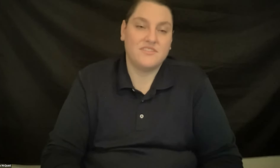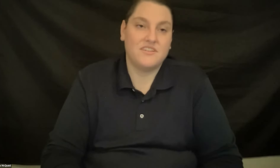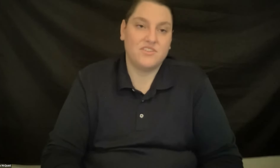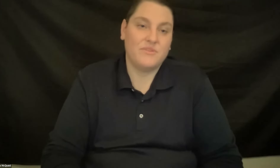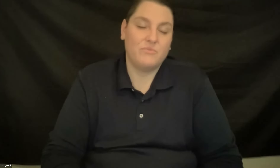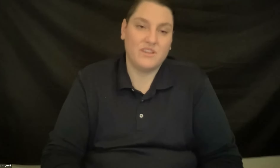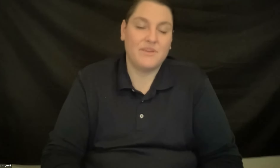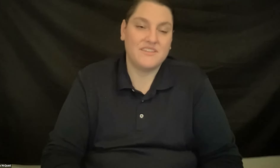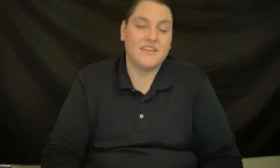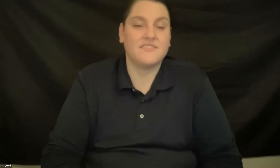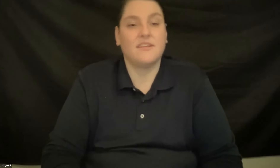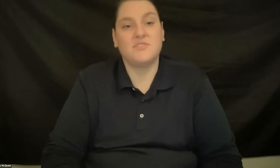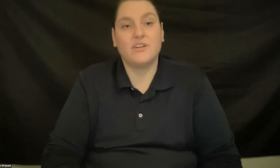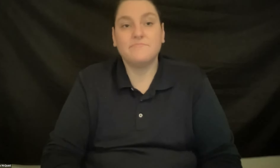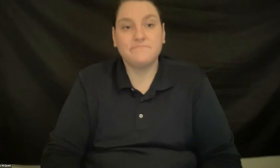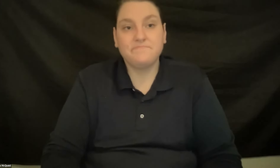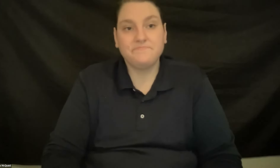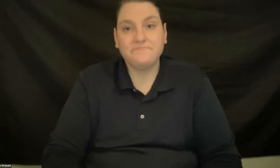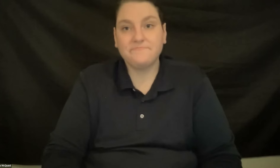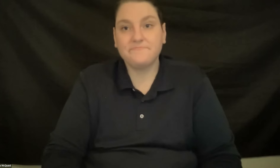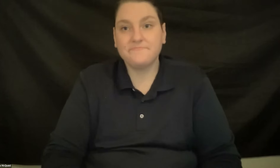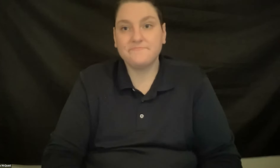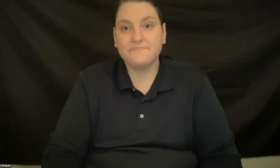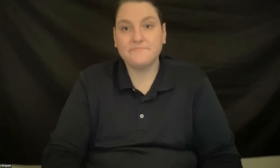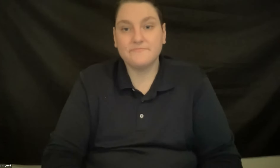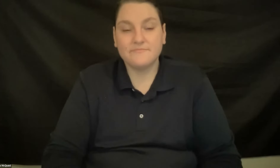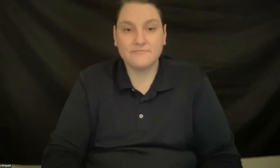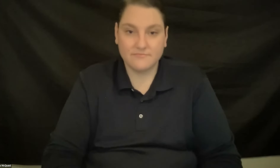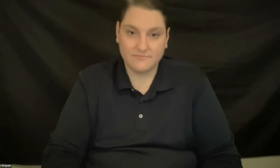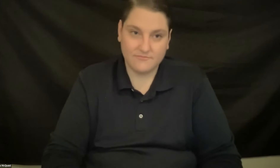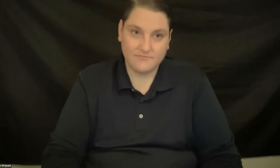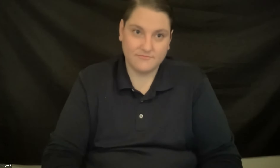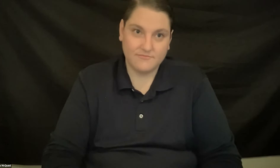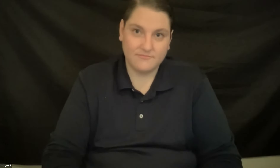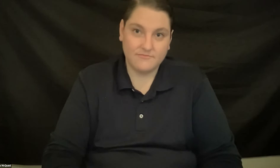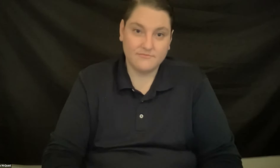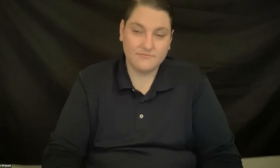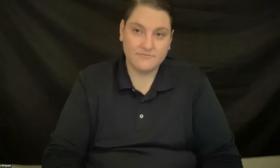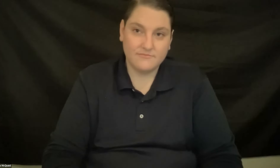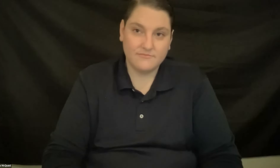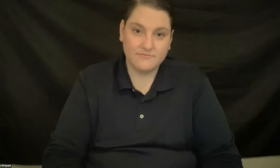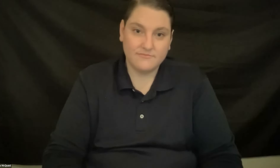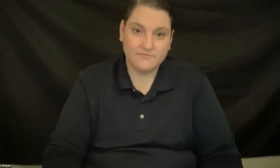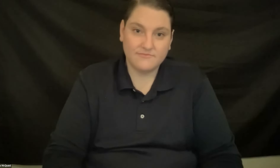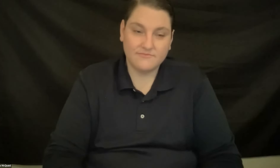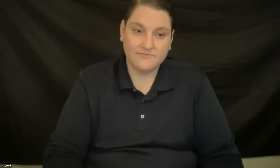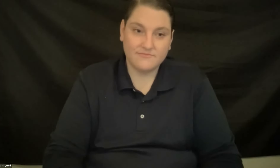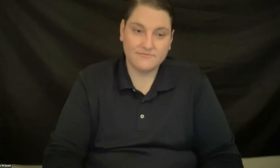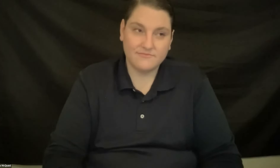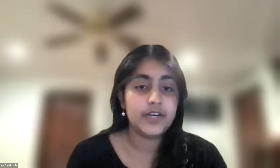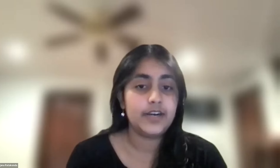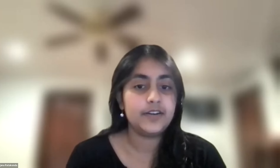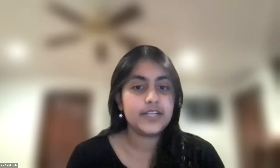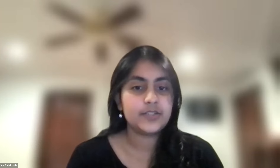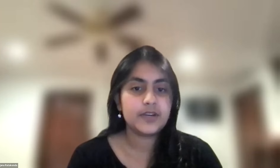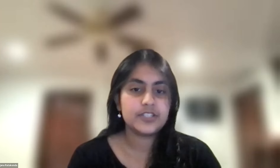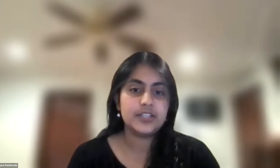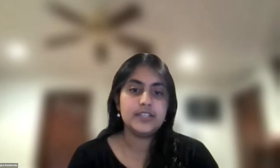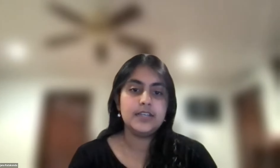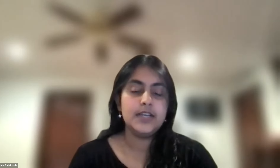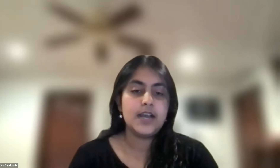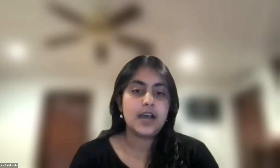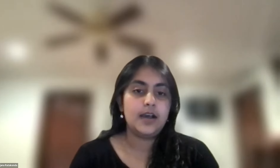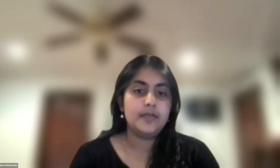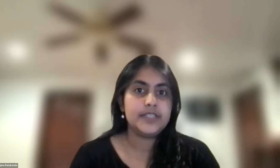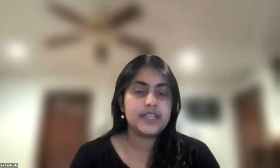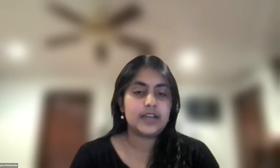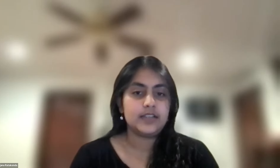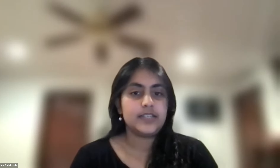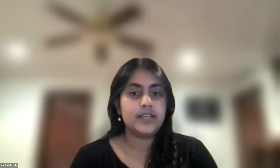Physicians just try to get as much information as they can in order to make the best decision.